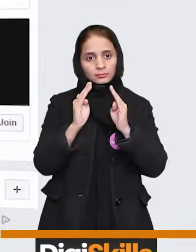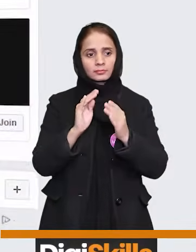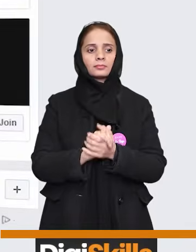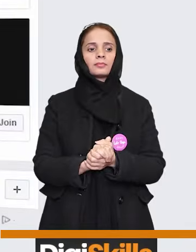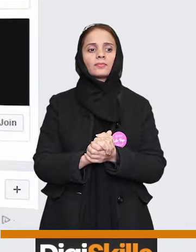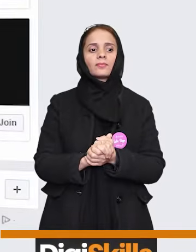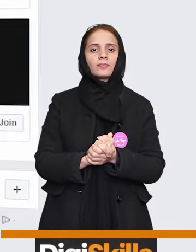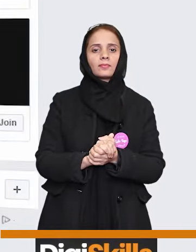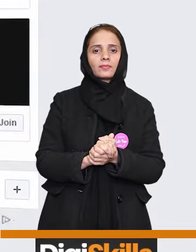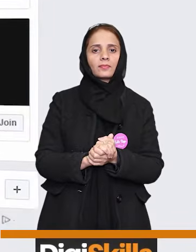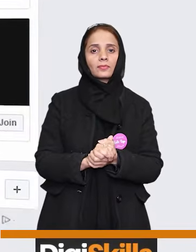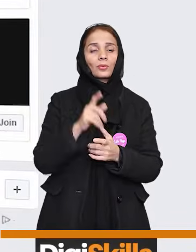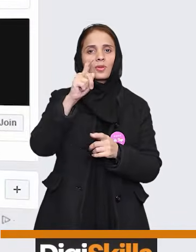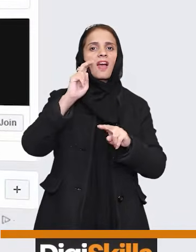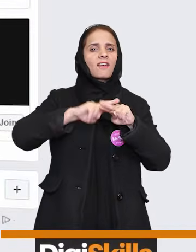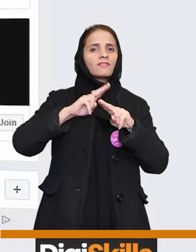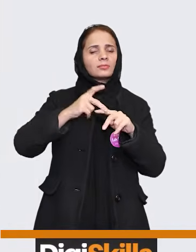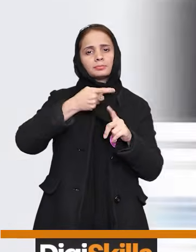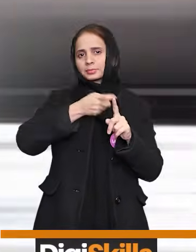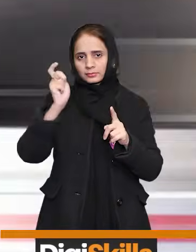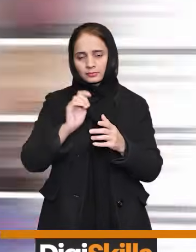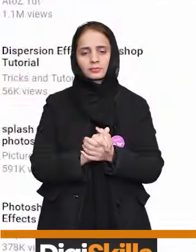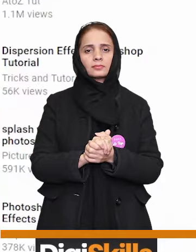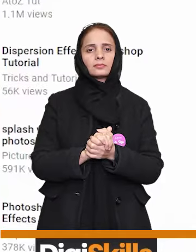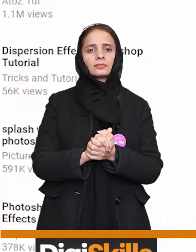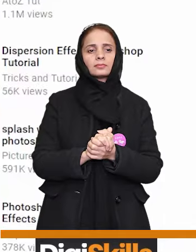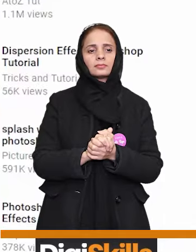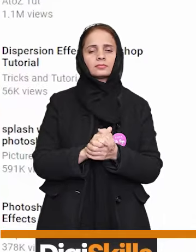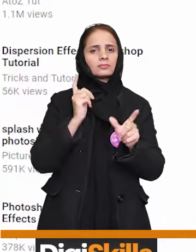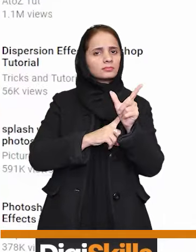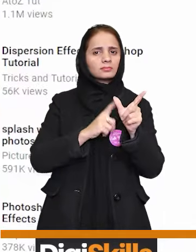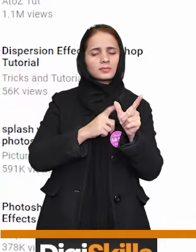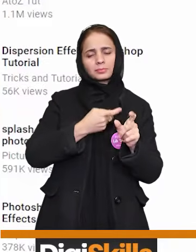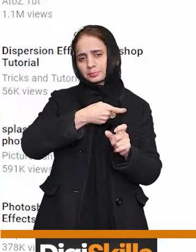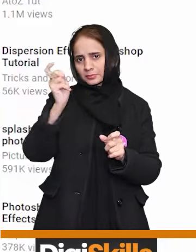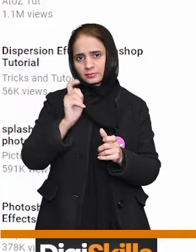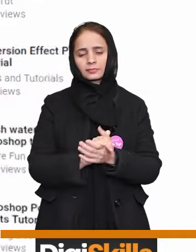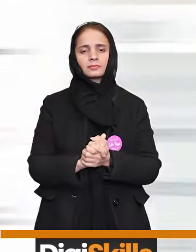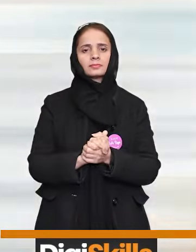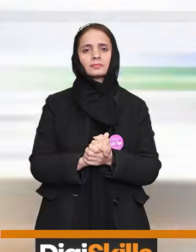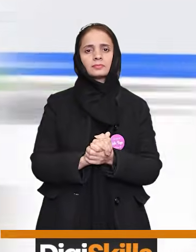So, please avoid social media distraction, YouTube video distraction,